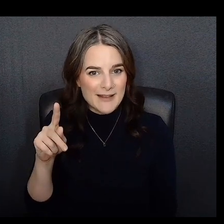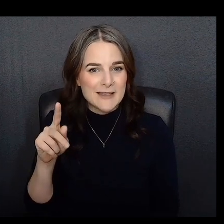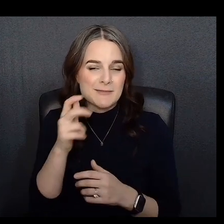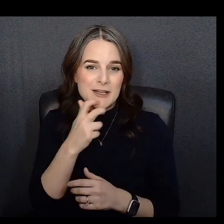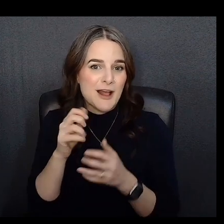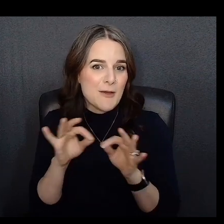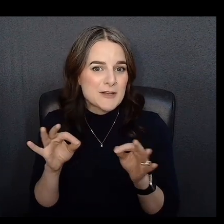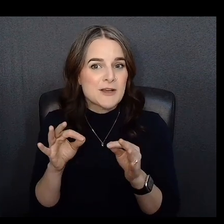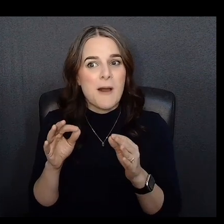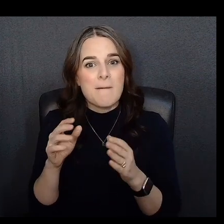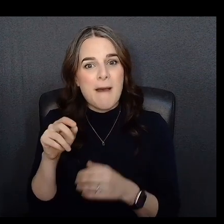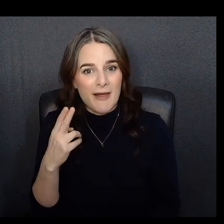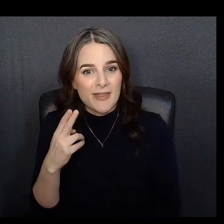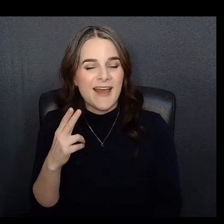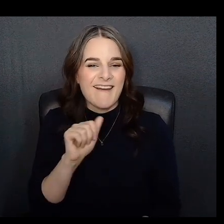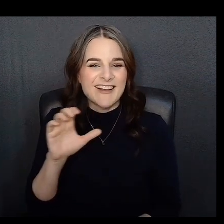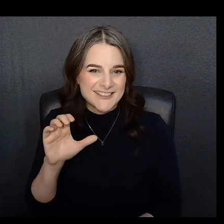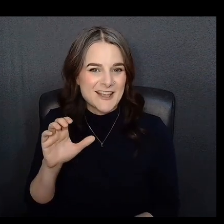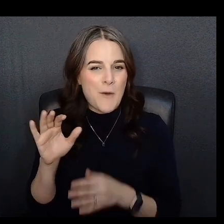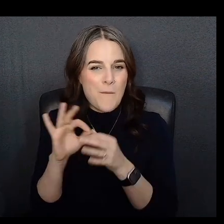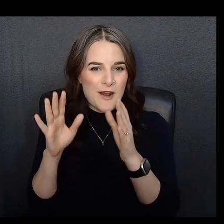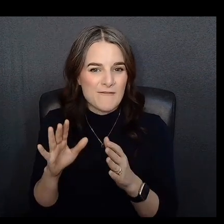coordinator at the Institute on Disabilities